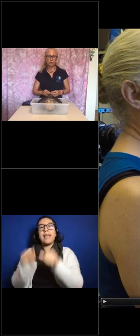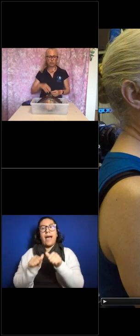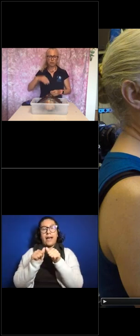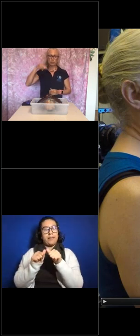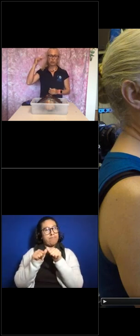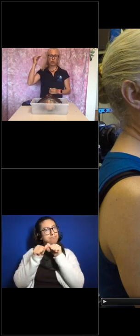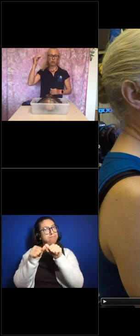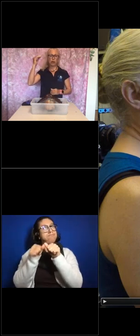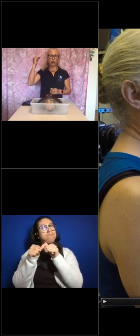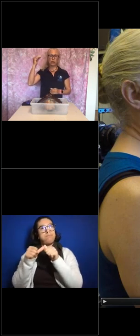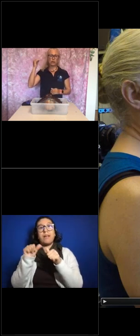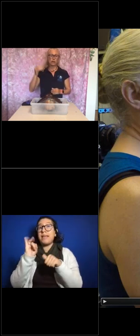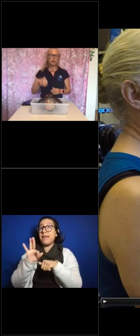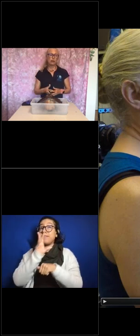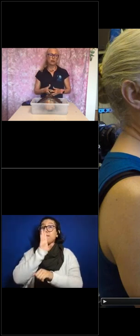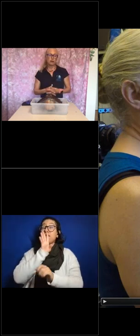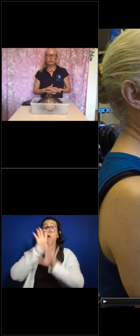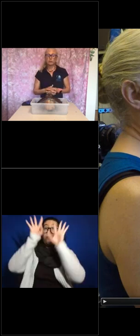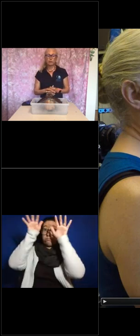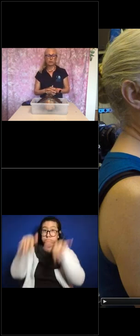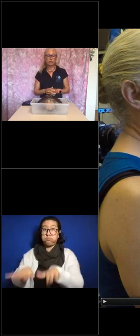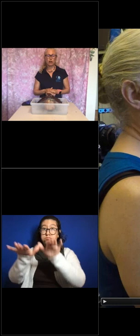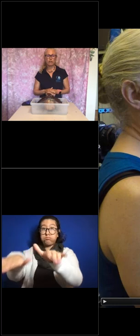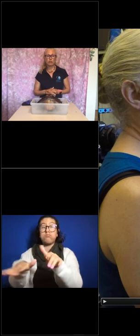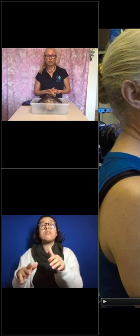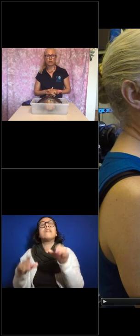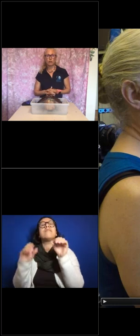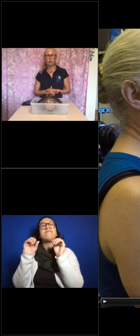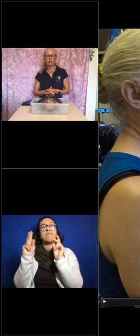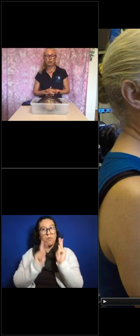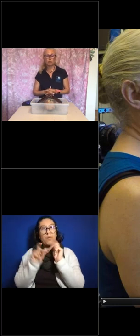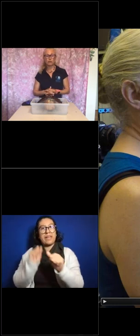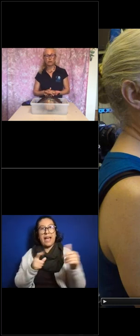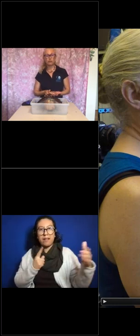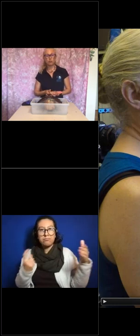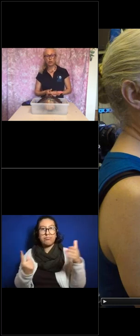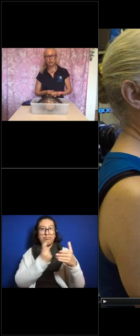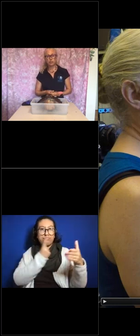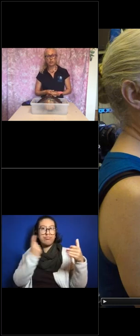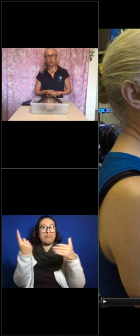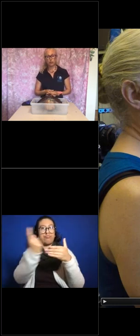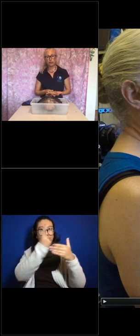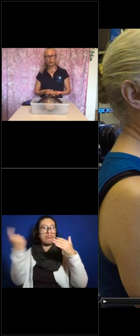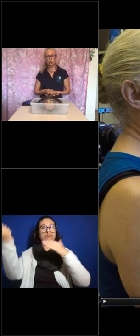so that people could go up high similar off the West coast of Washington and Oregon